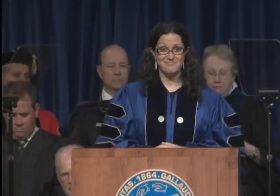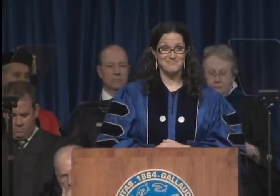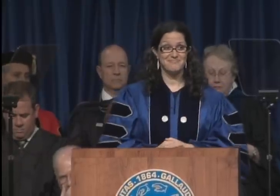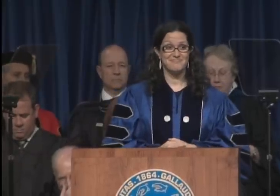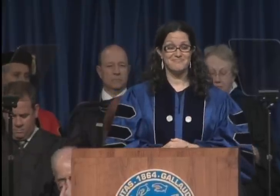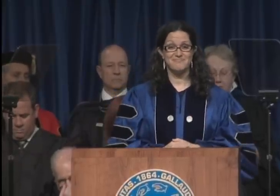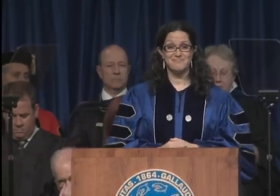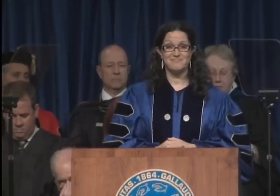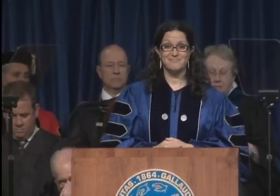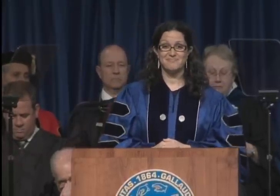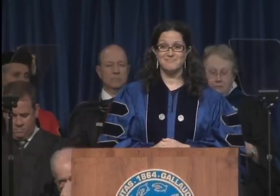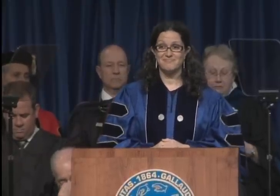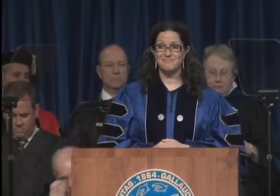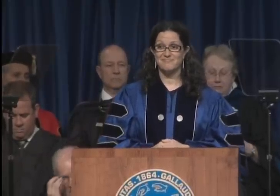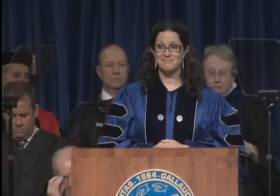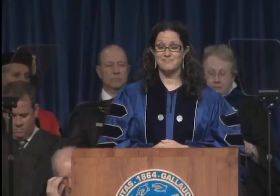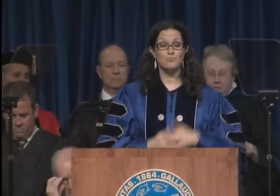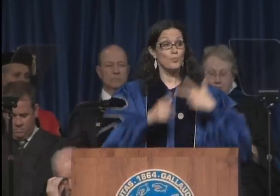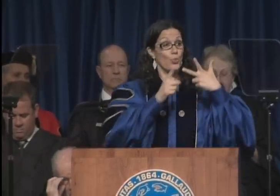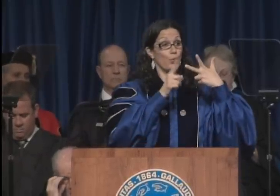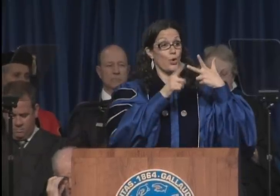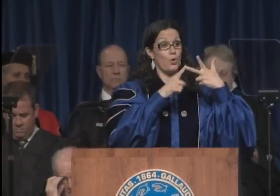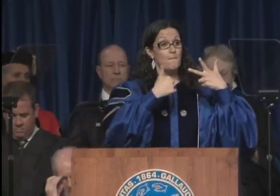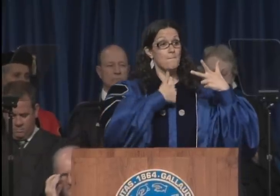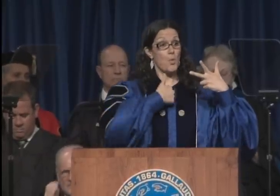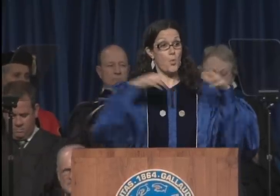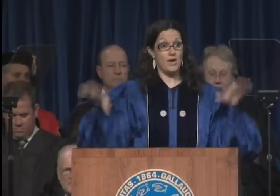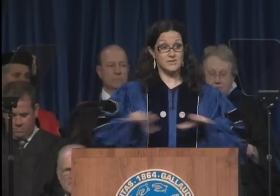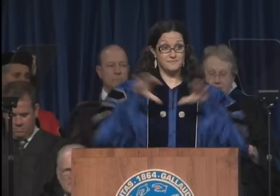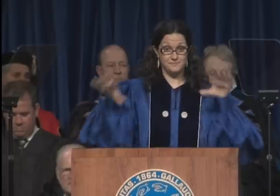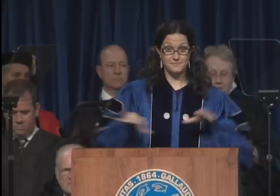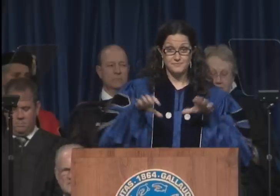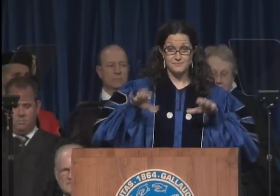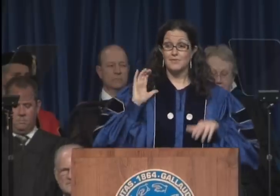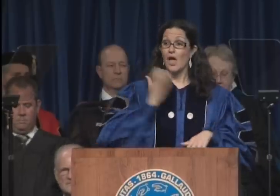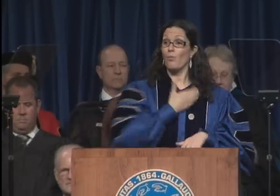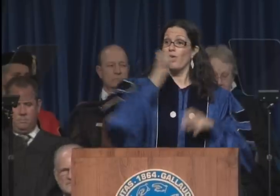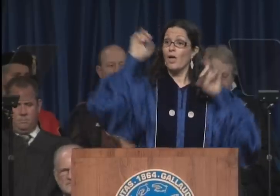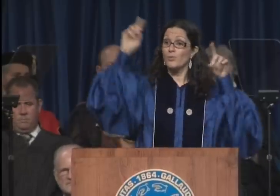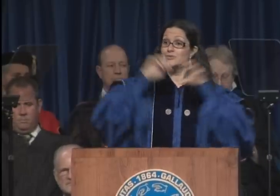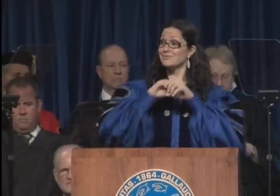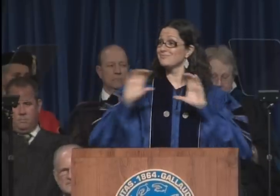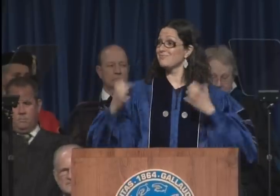As we leave, we must bring that passion with us.